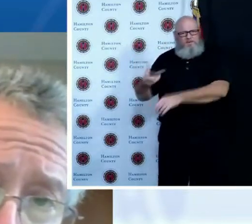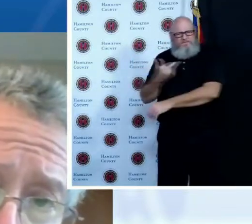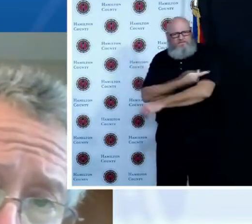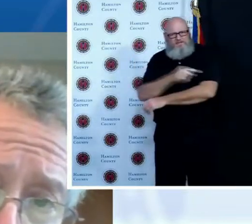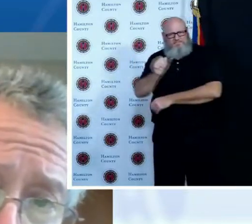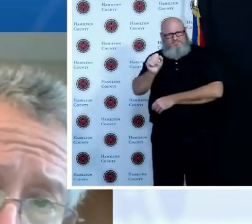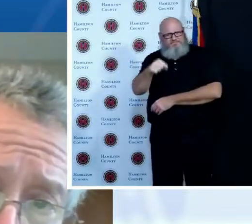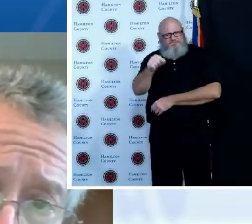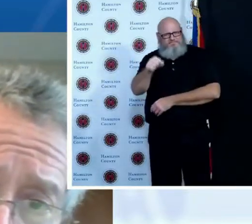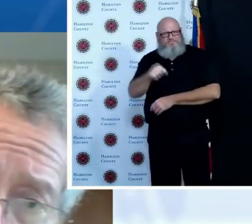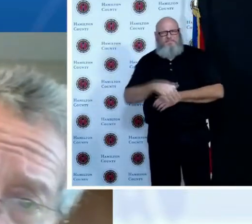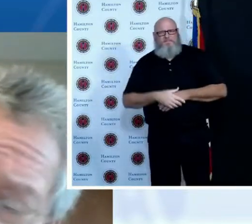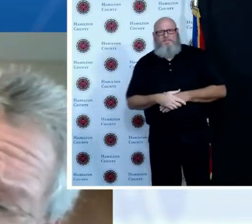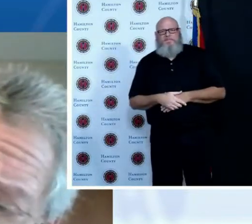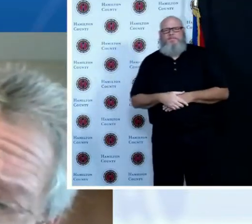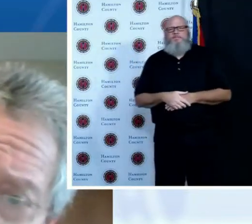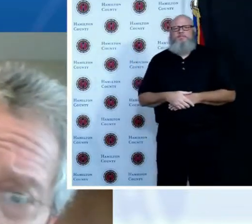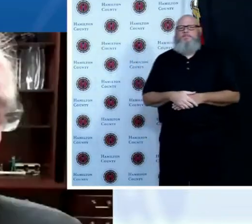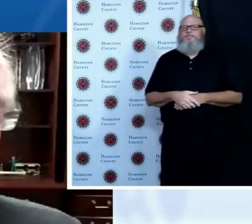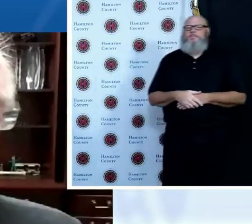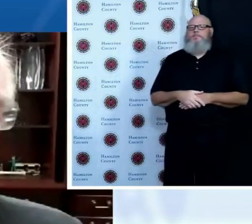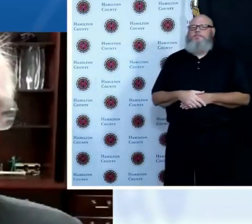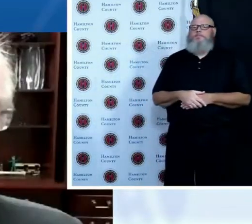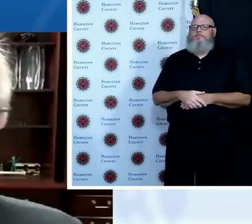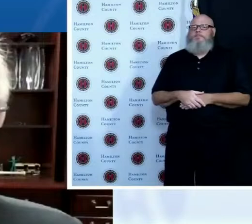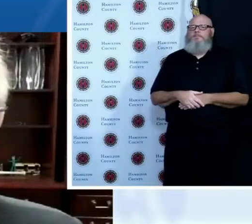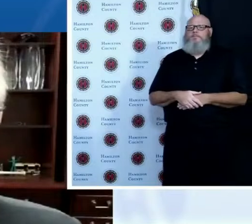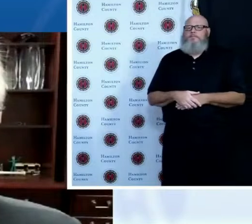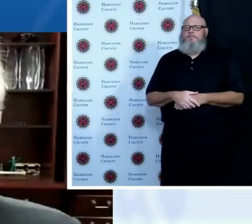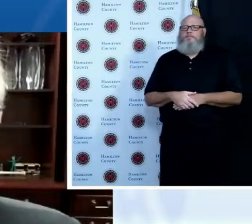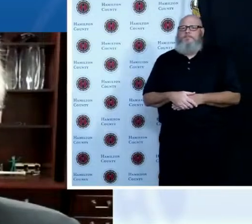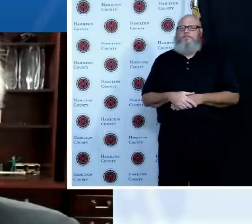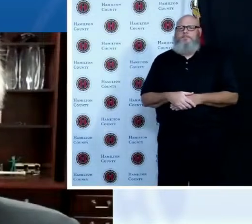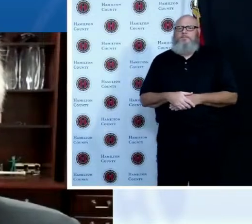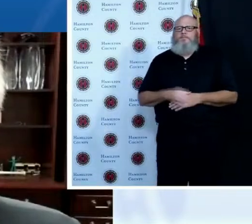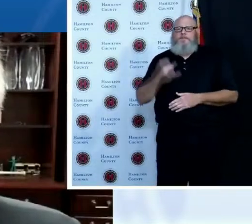if you had to give a letter grade to it you know it's it's interesting because I hear about